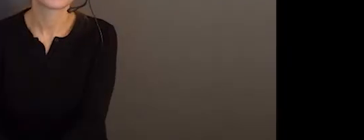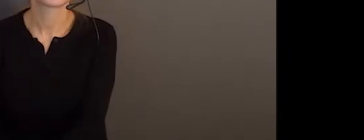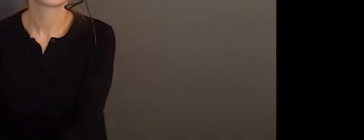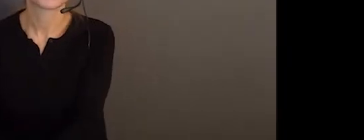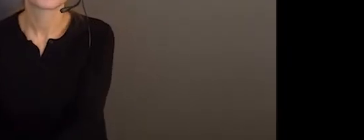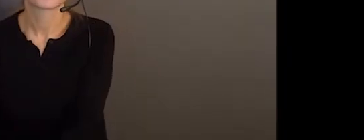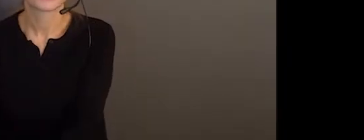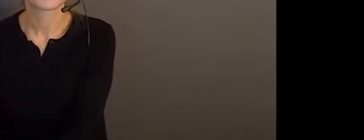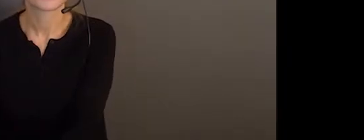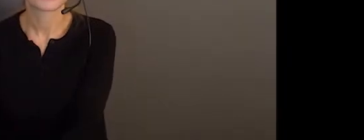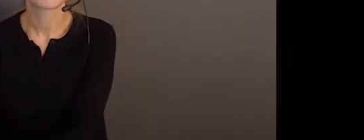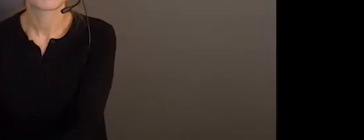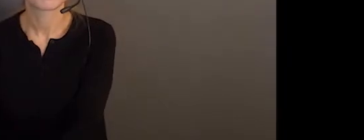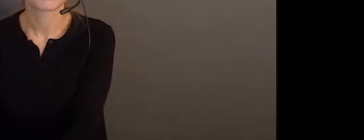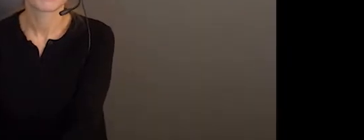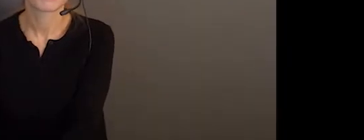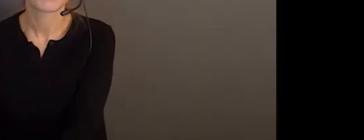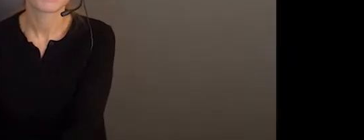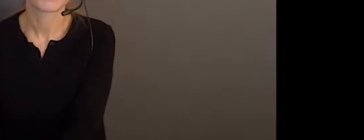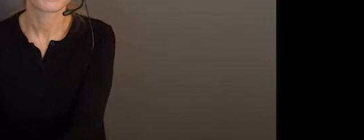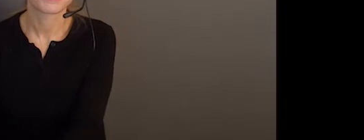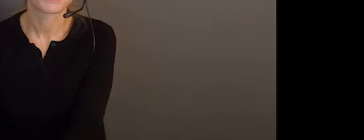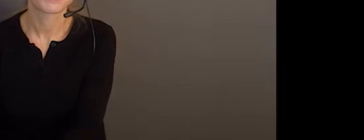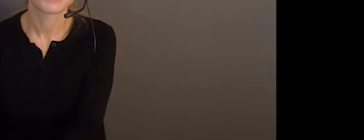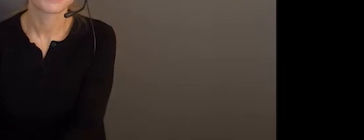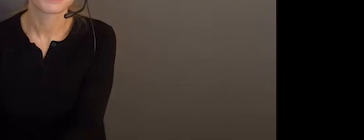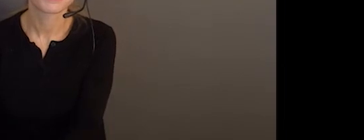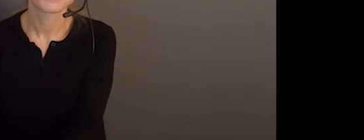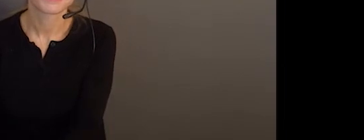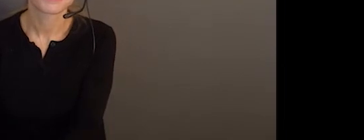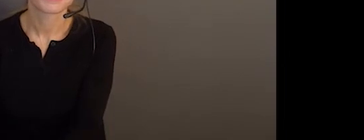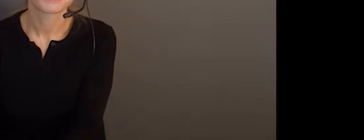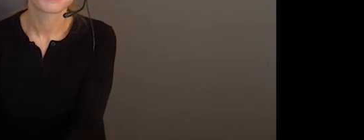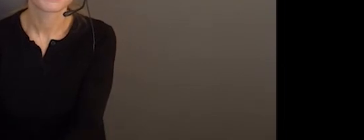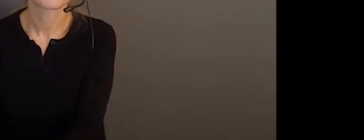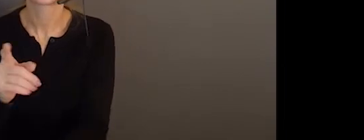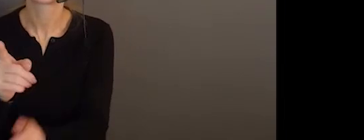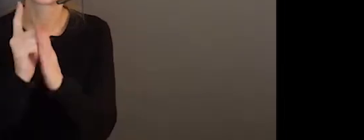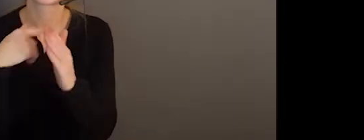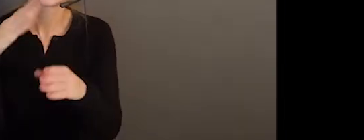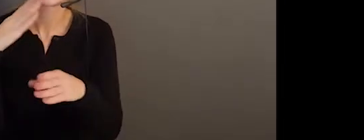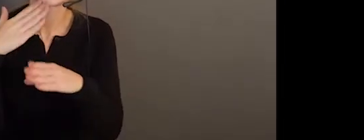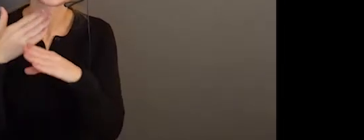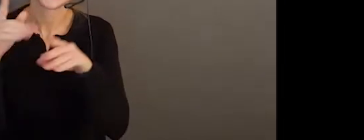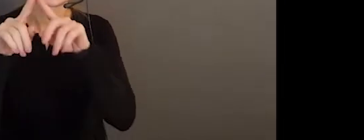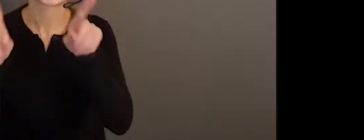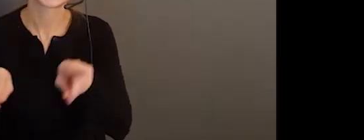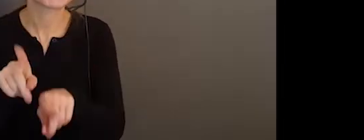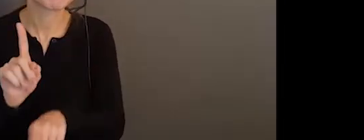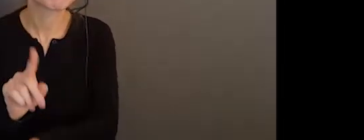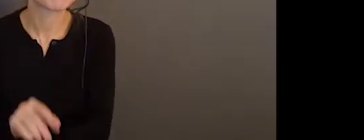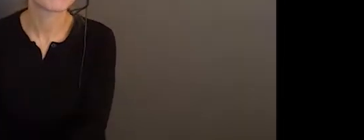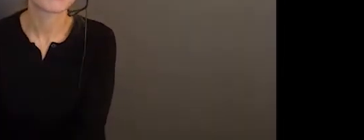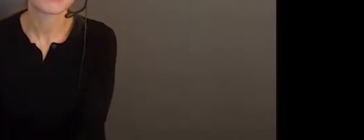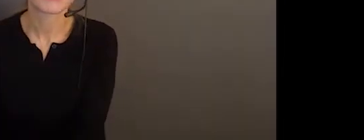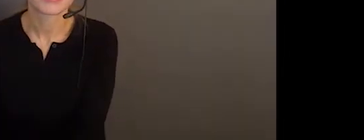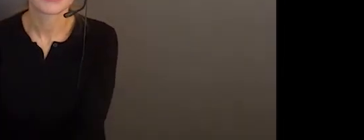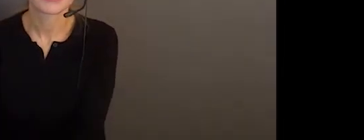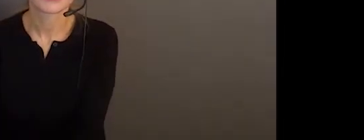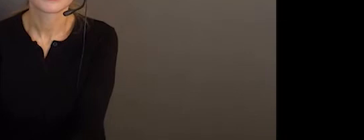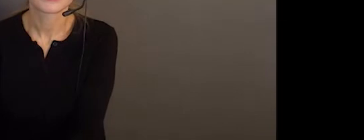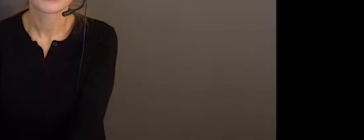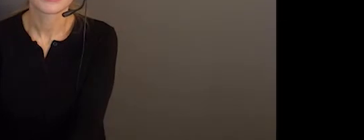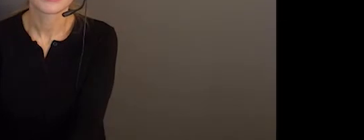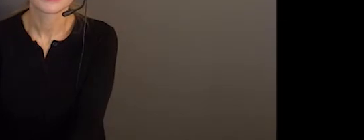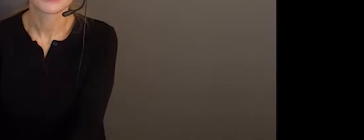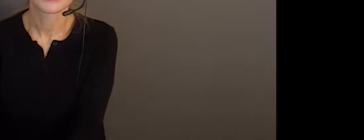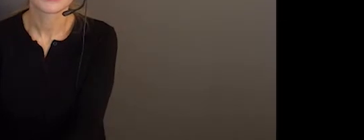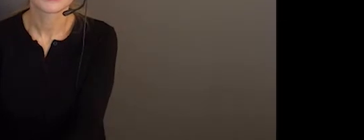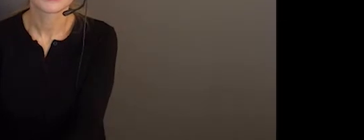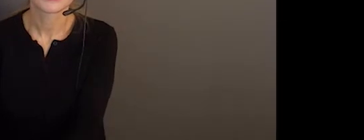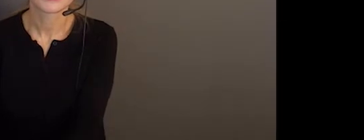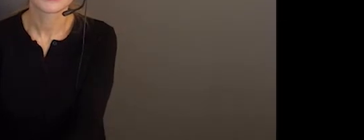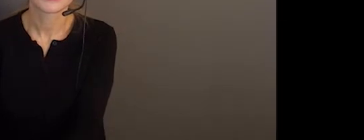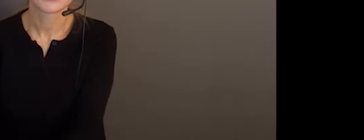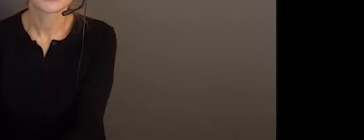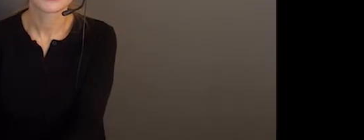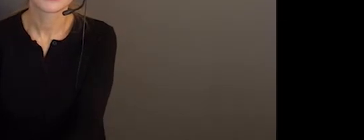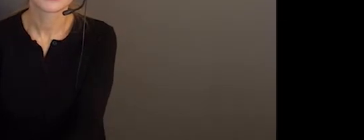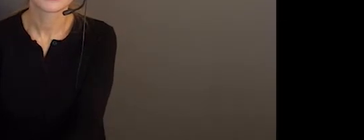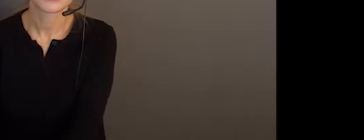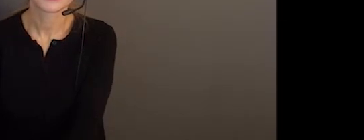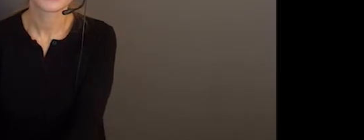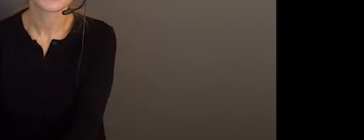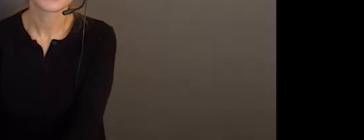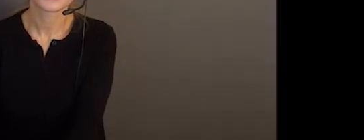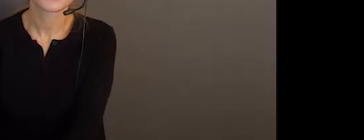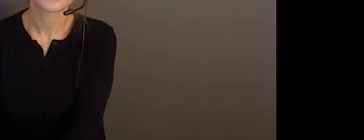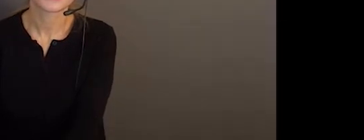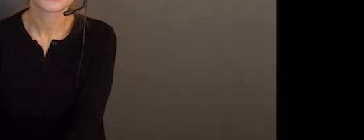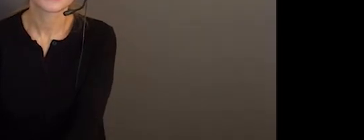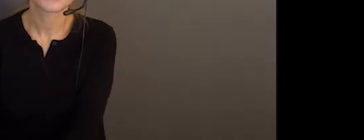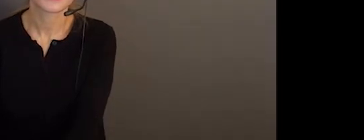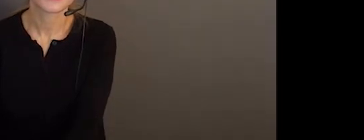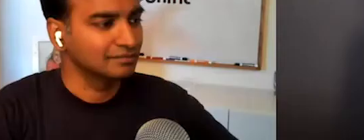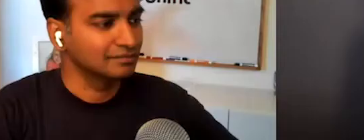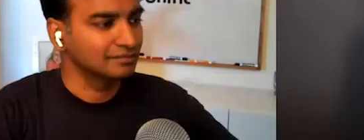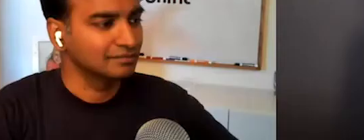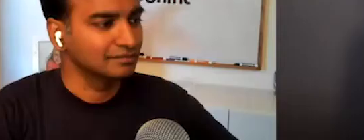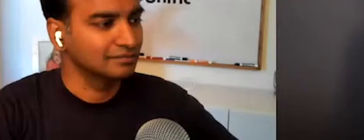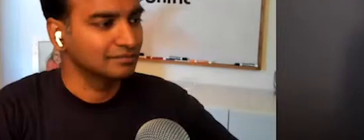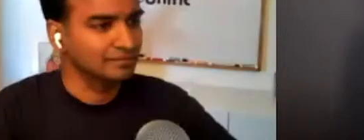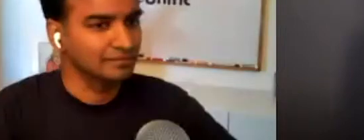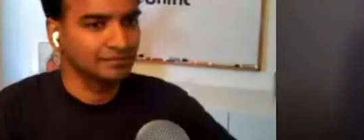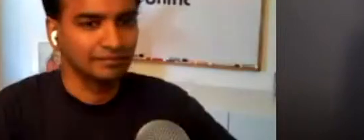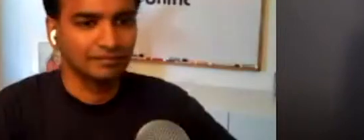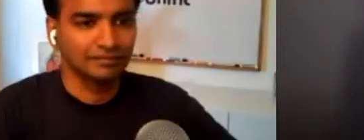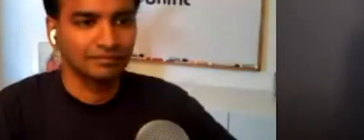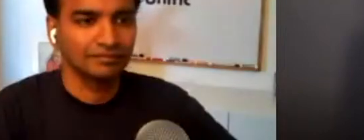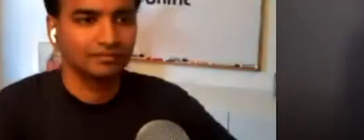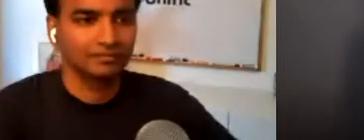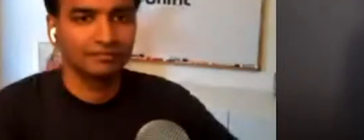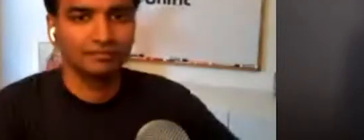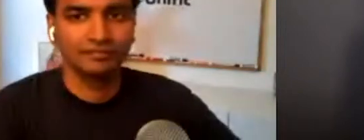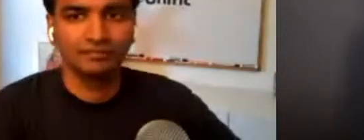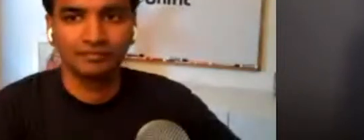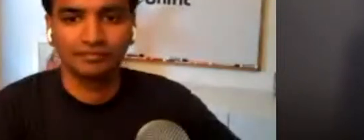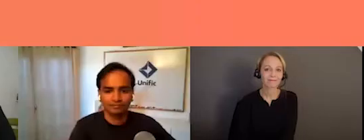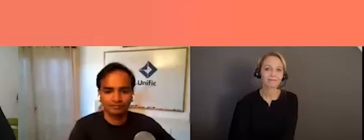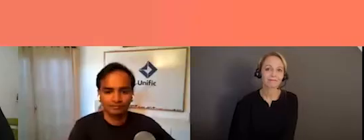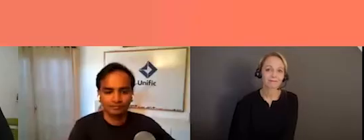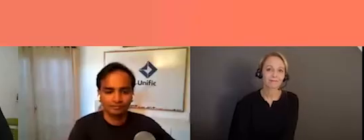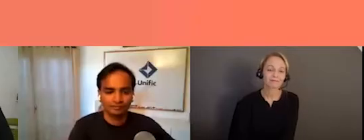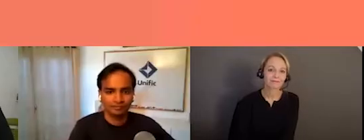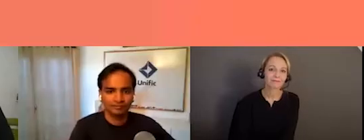IN A MINUTE WE WILL SHARE OUR SCREEN.